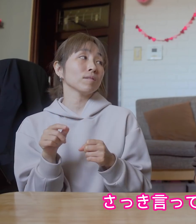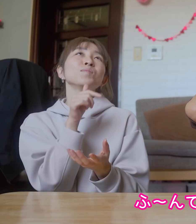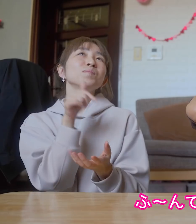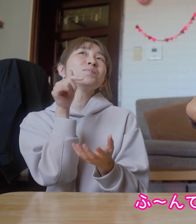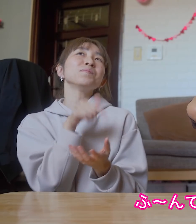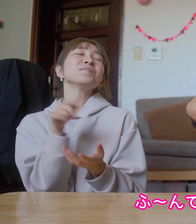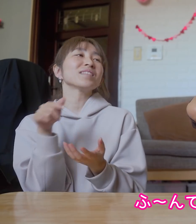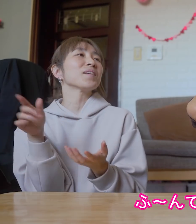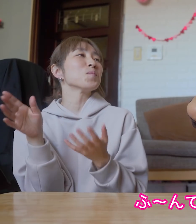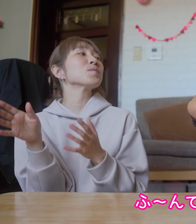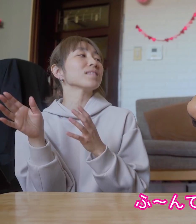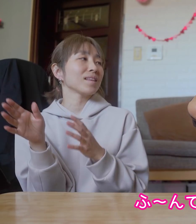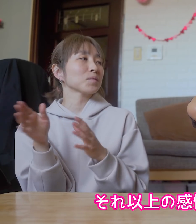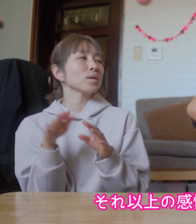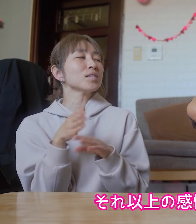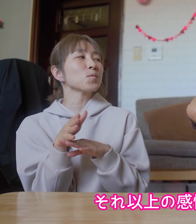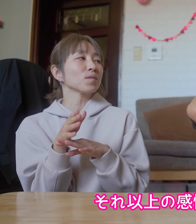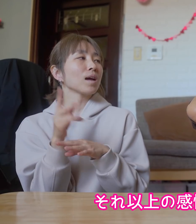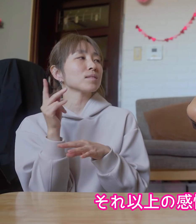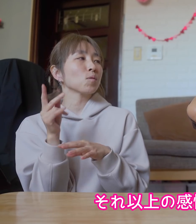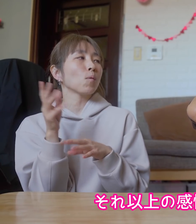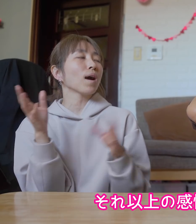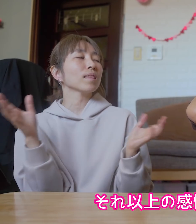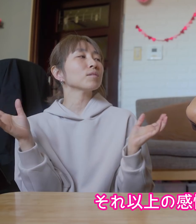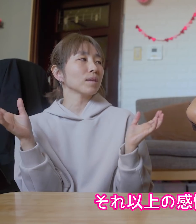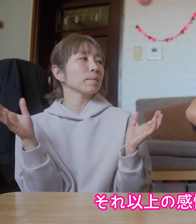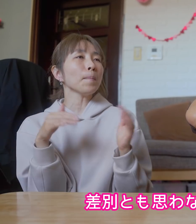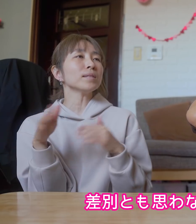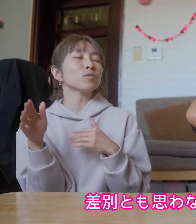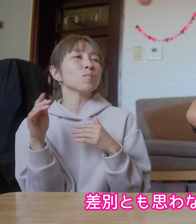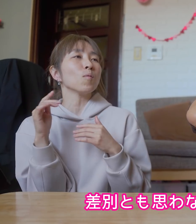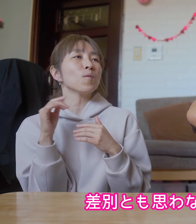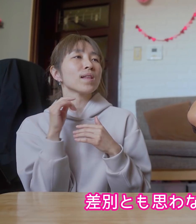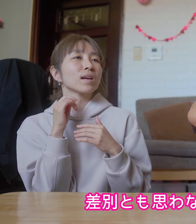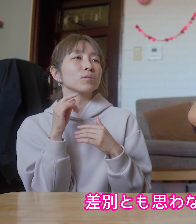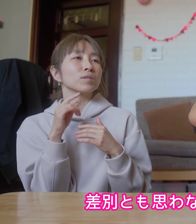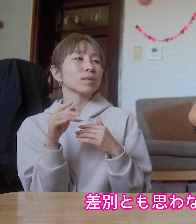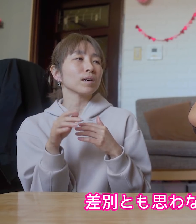I just thought, "Hmmm..." I don't have any further feelings toward them, and I don't even think of them as discriminatory.